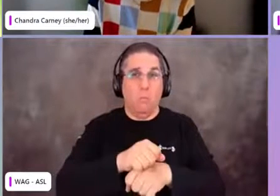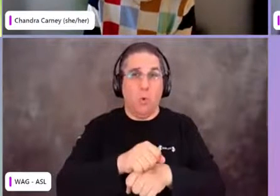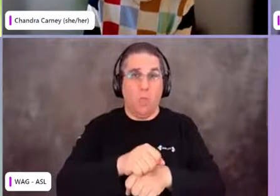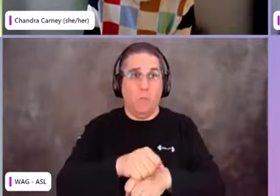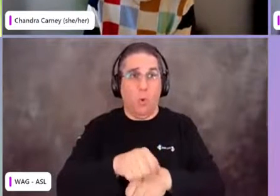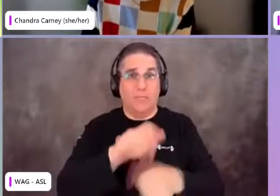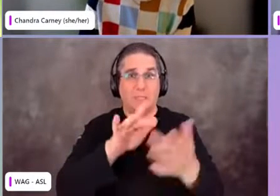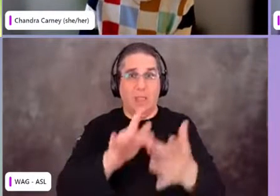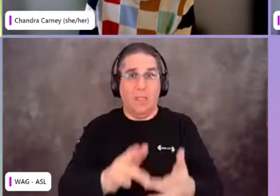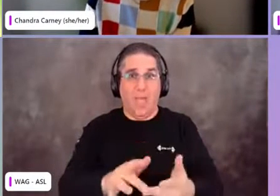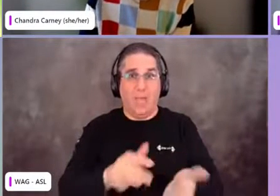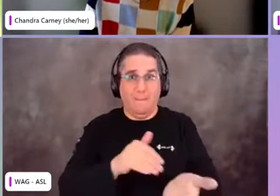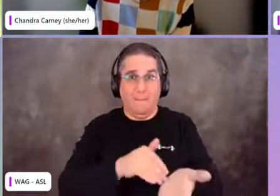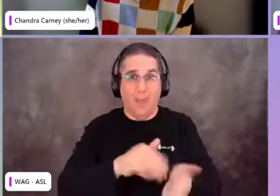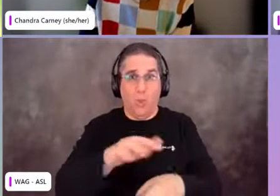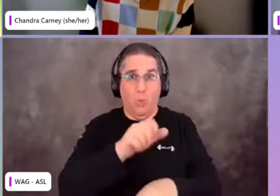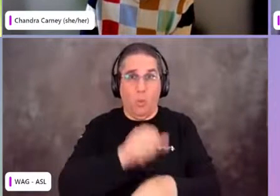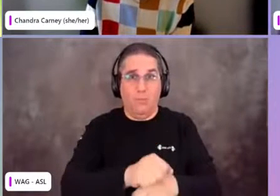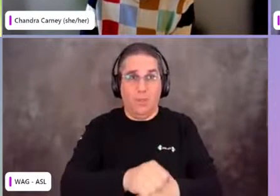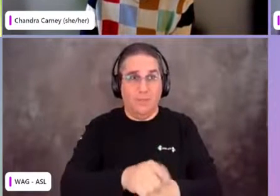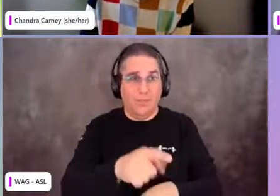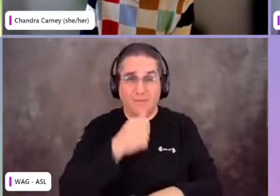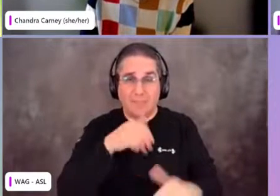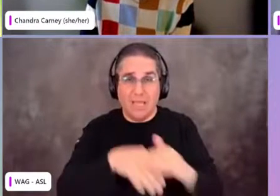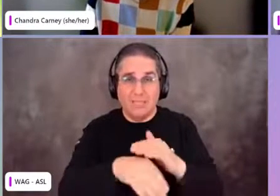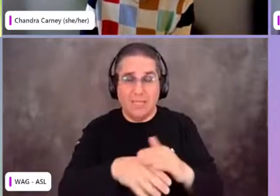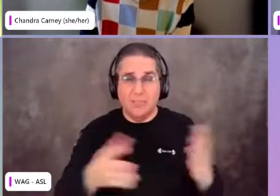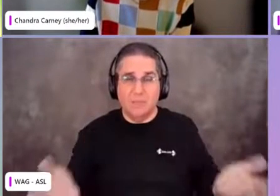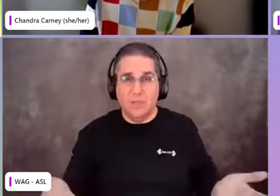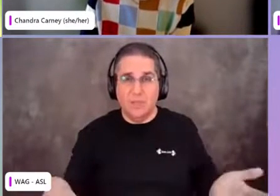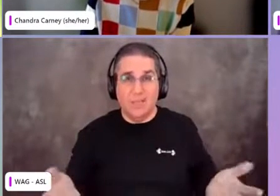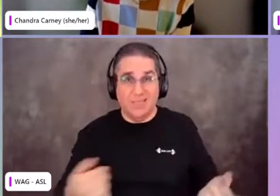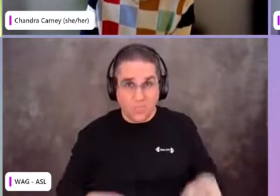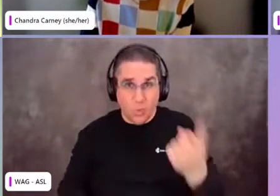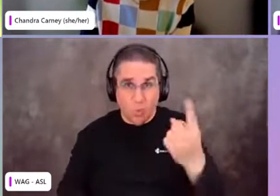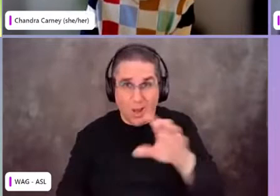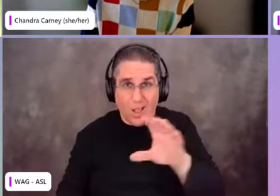all angles. Sarah said earlier about looking at